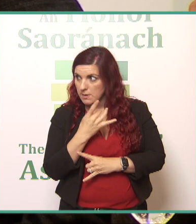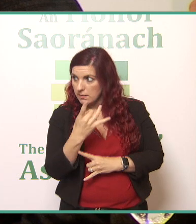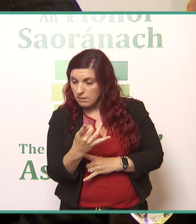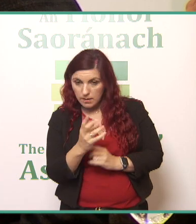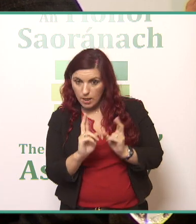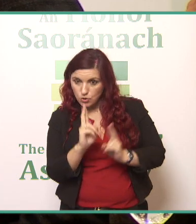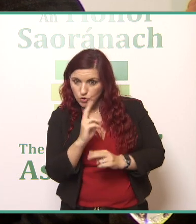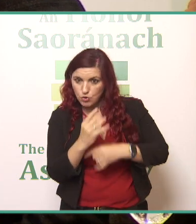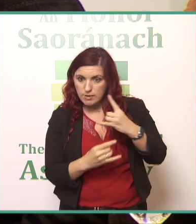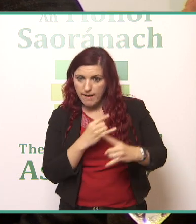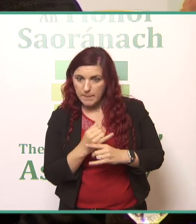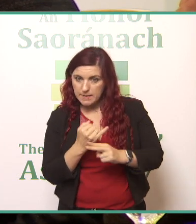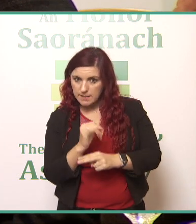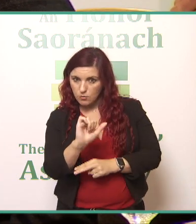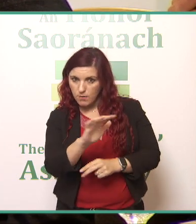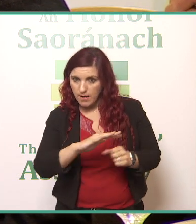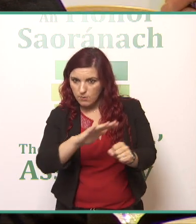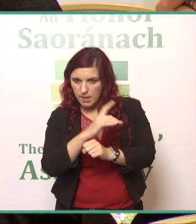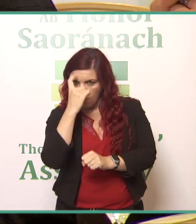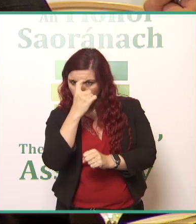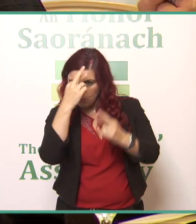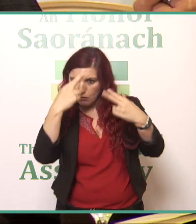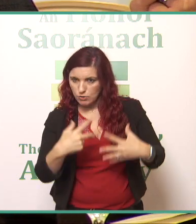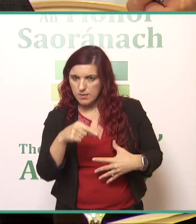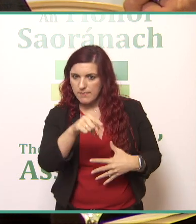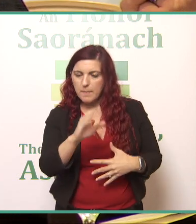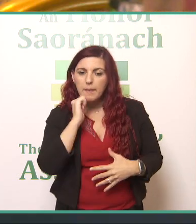have been done and I'm wondering what the results were because normally when you go